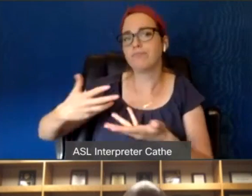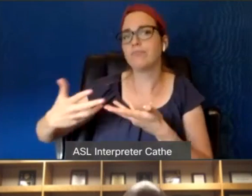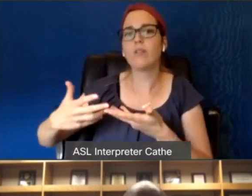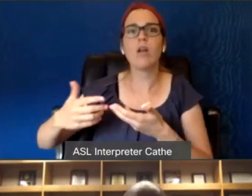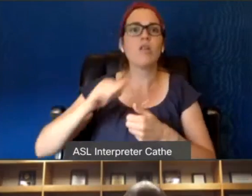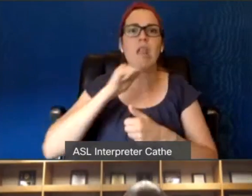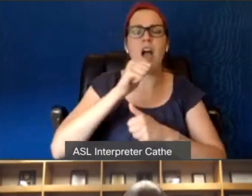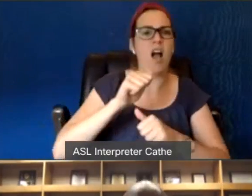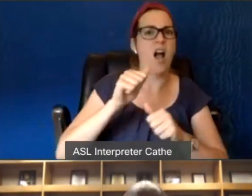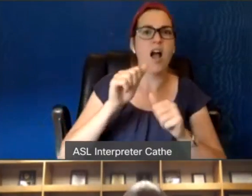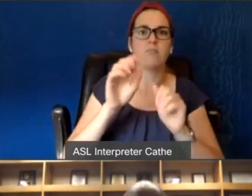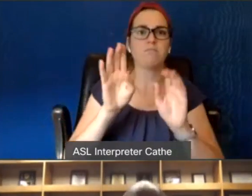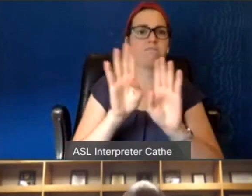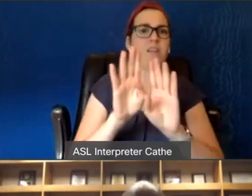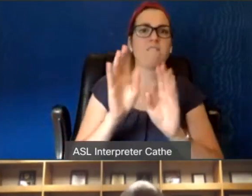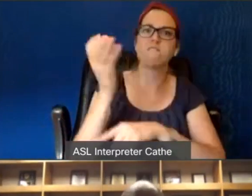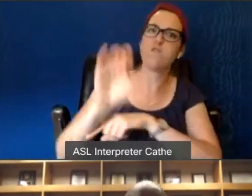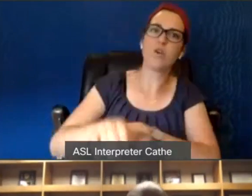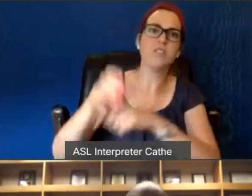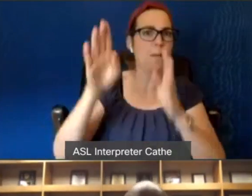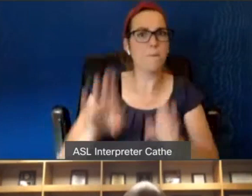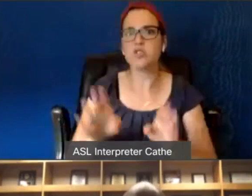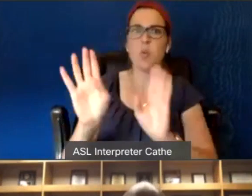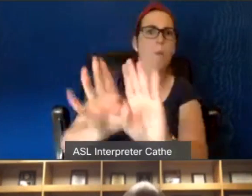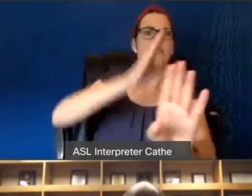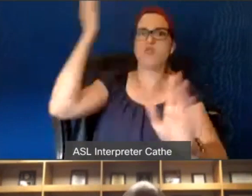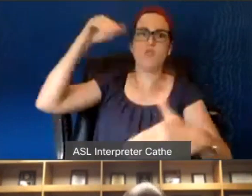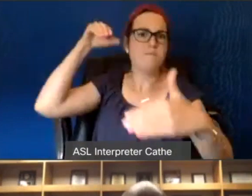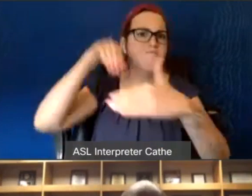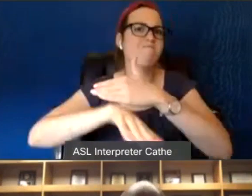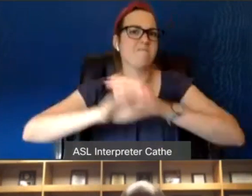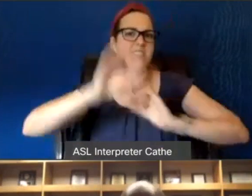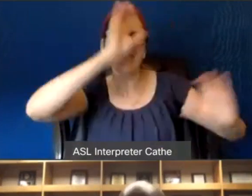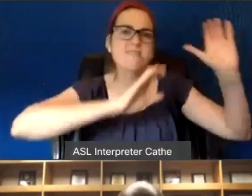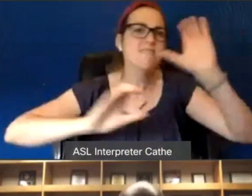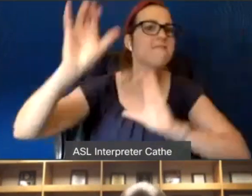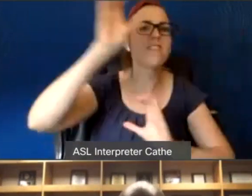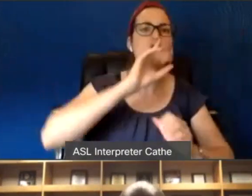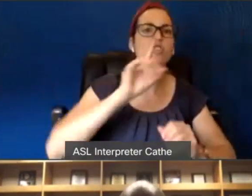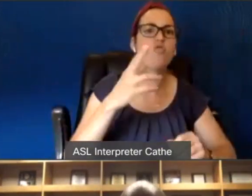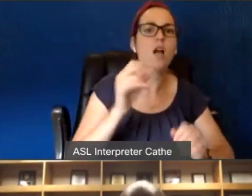you know, one's therapeutic, the other is anti therapeutic. Thank you doctor, that is a very good suggestion